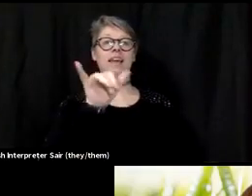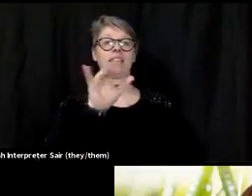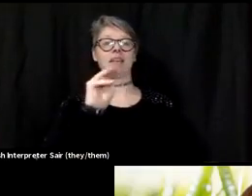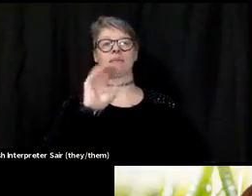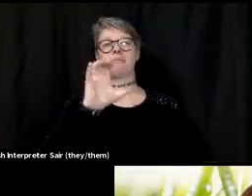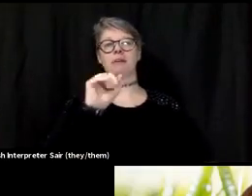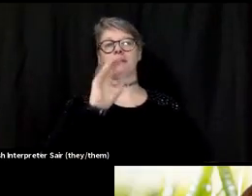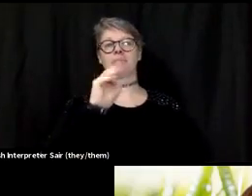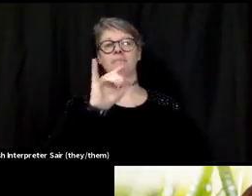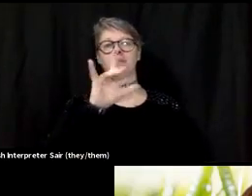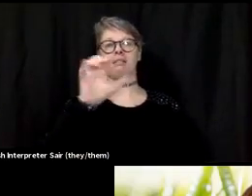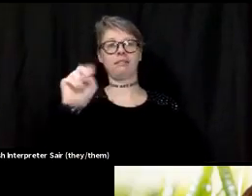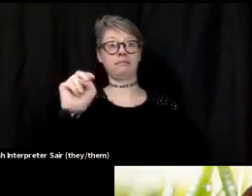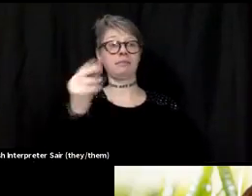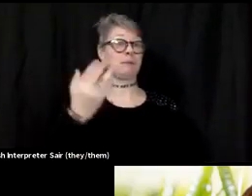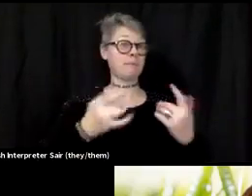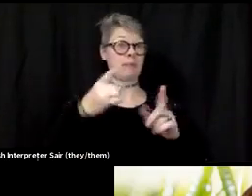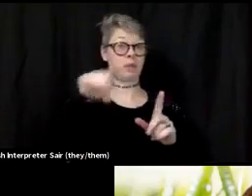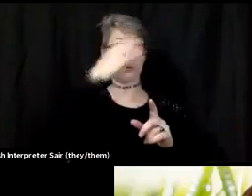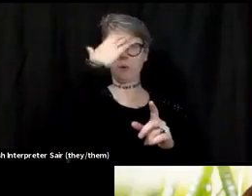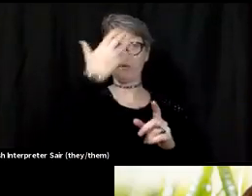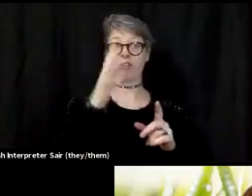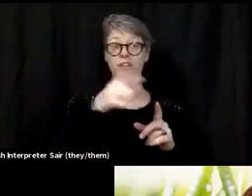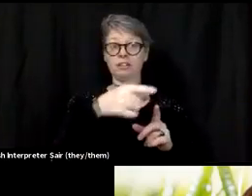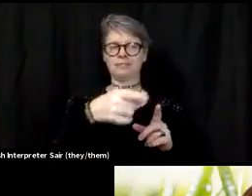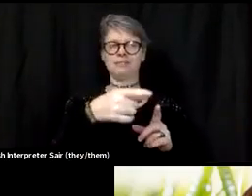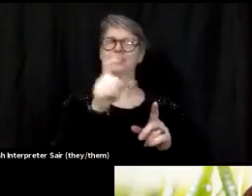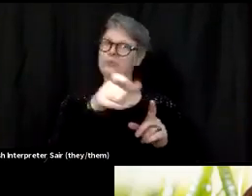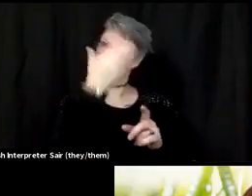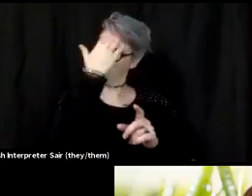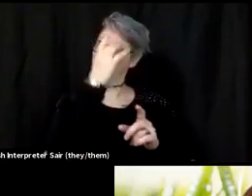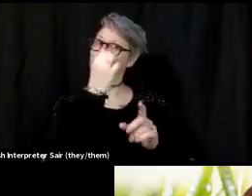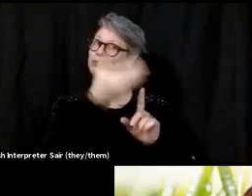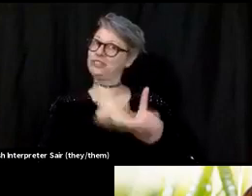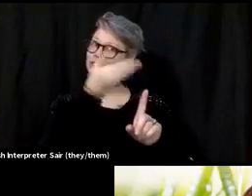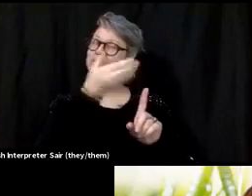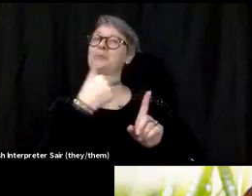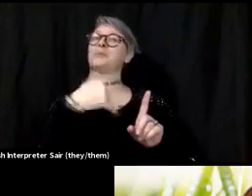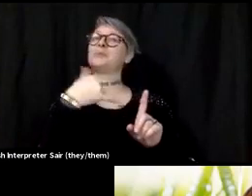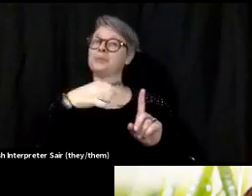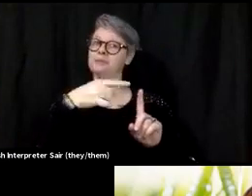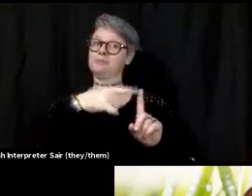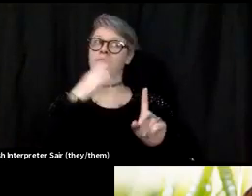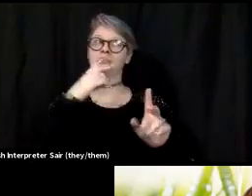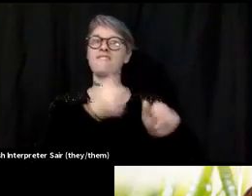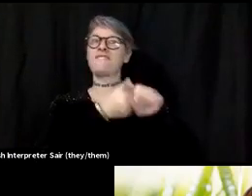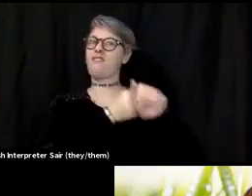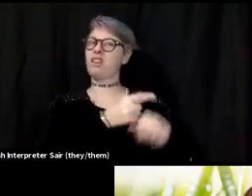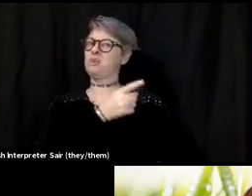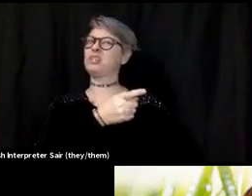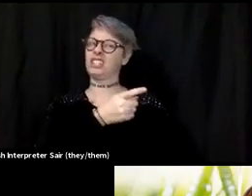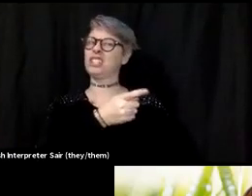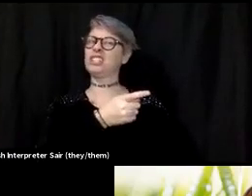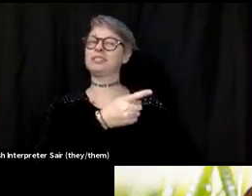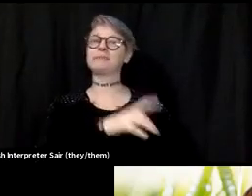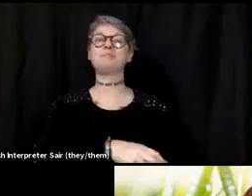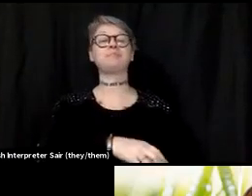off with Kathy McMillan who some of you already might be no and you should know actually she's be know and you should know actually she's somebody you really should. have before